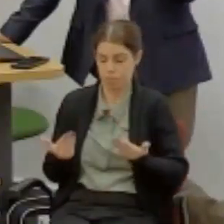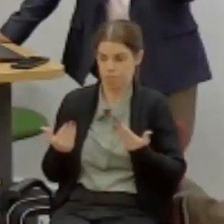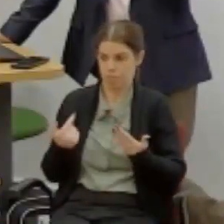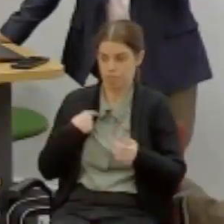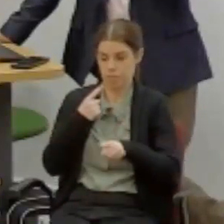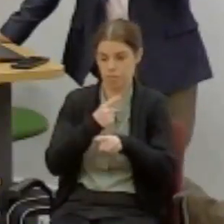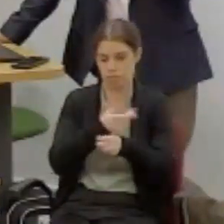as a family, and last week.